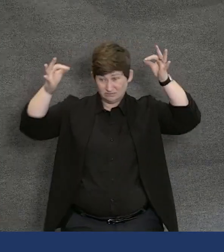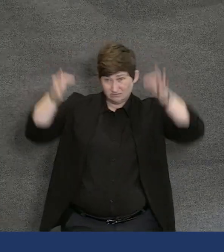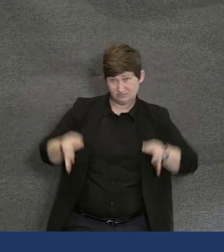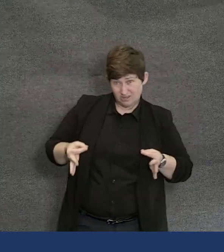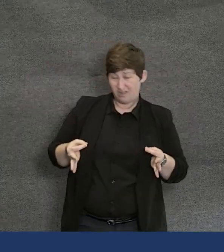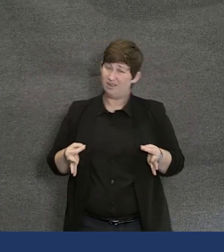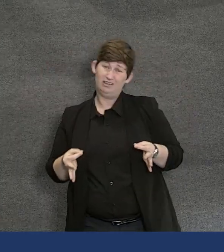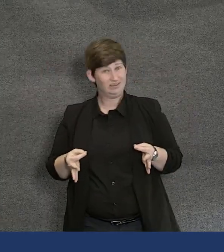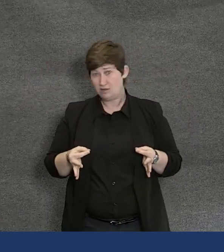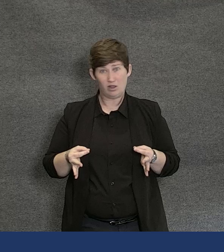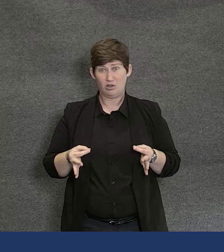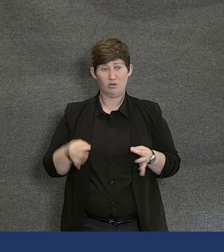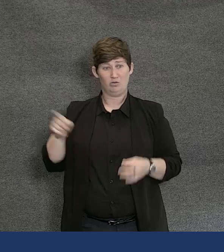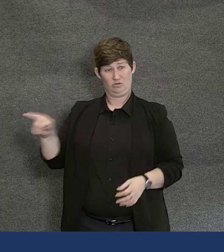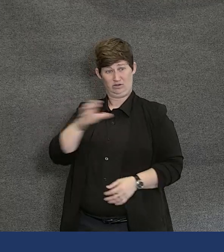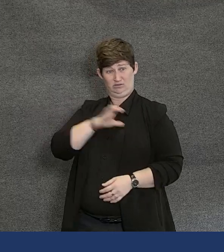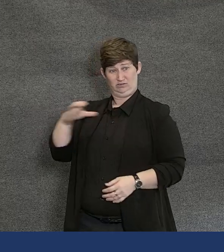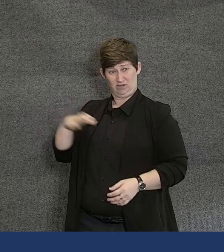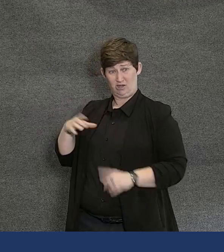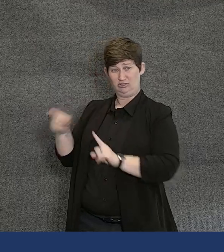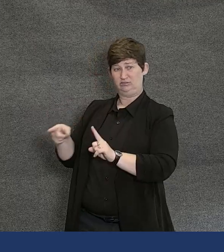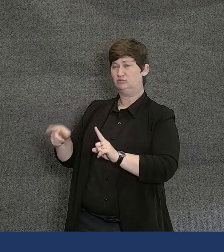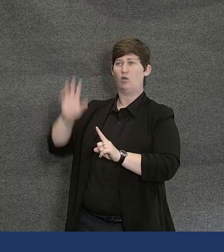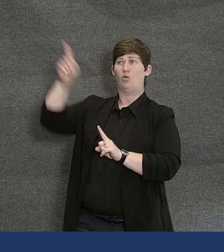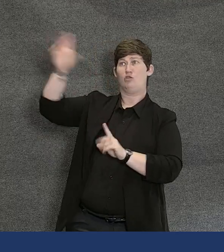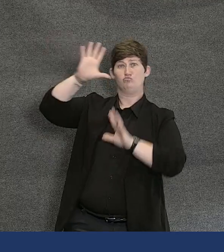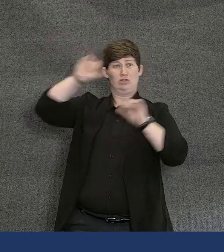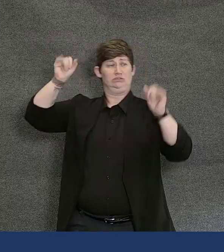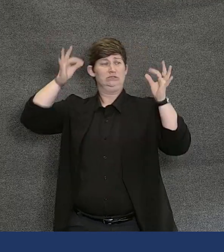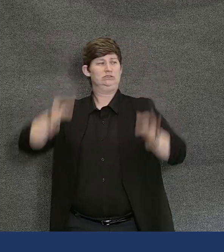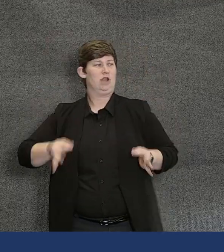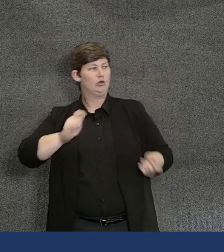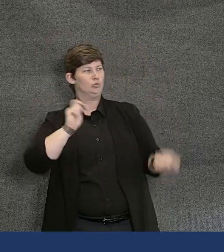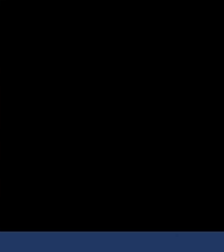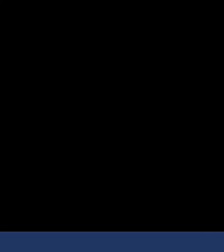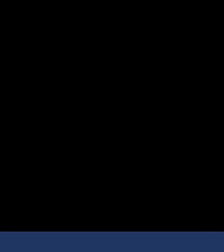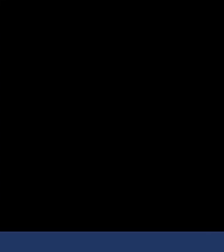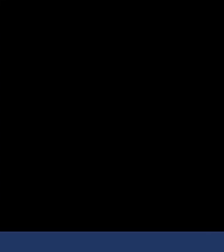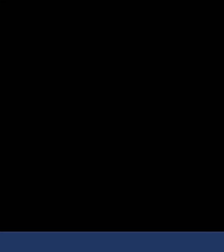to simply reverse these things, and so we found ourselves in court.